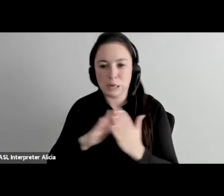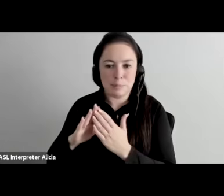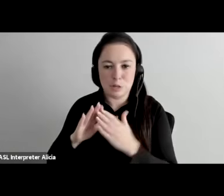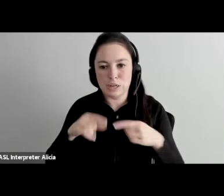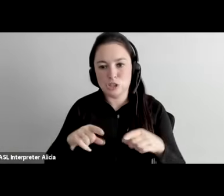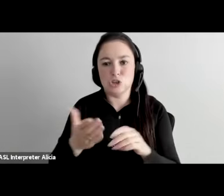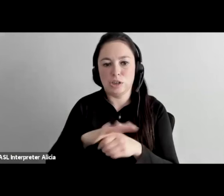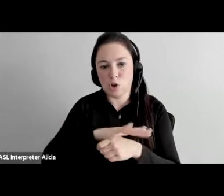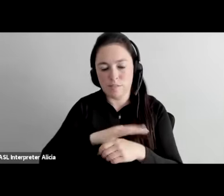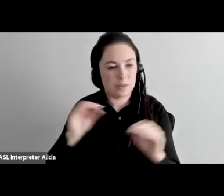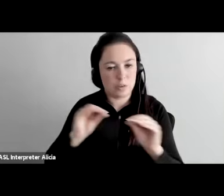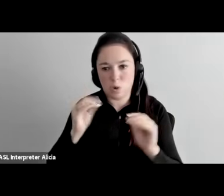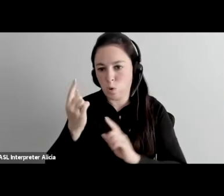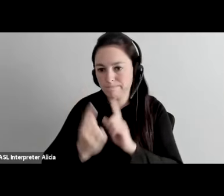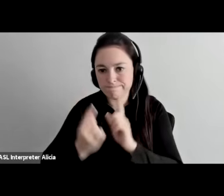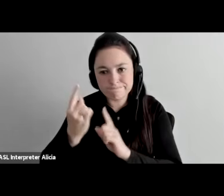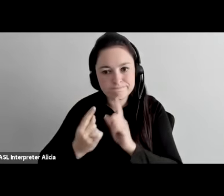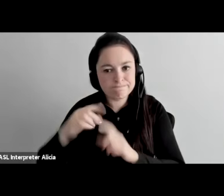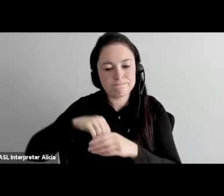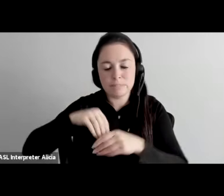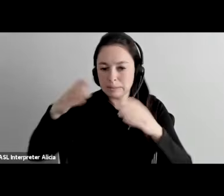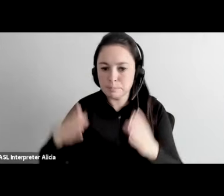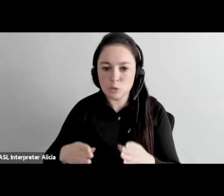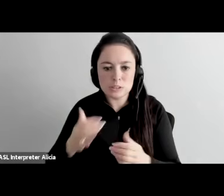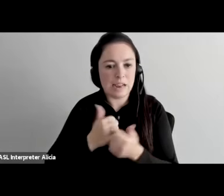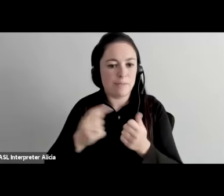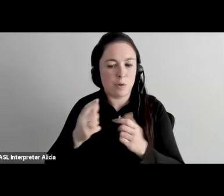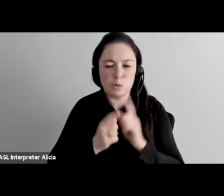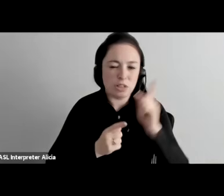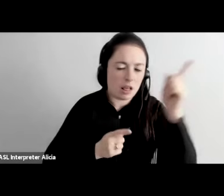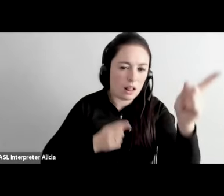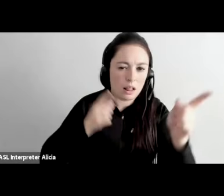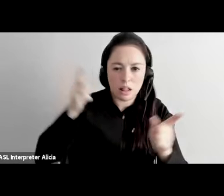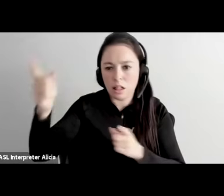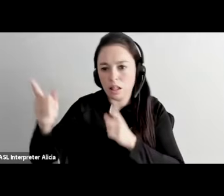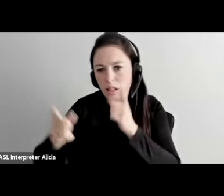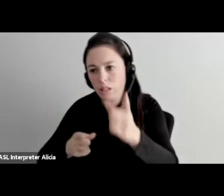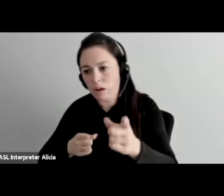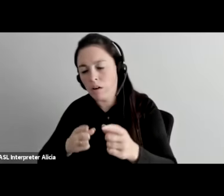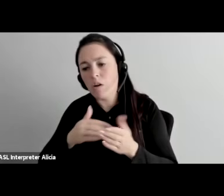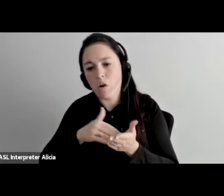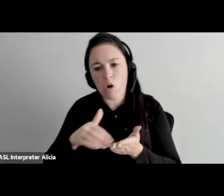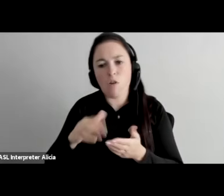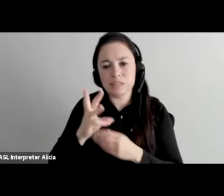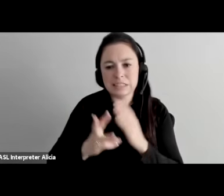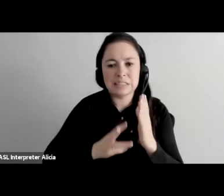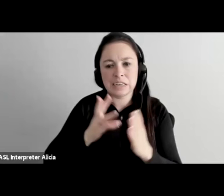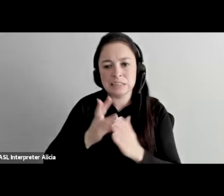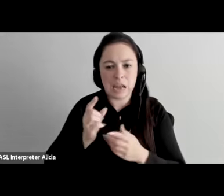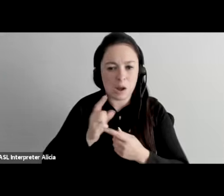and all of my dwarf mentors were six hours away there are no pamphlets no books written by